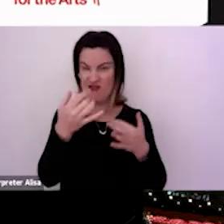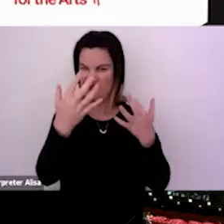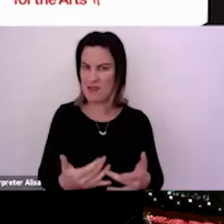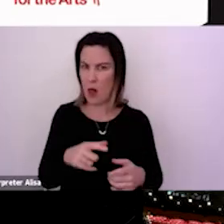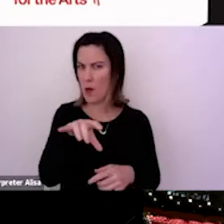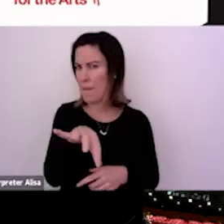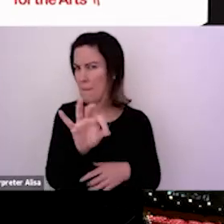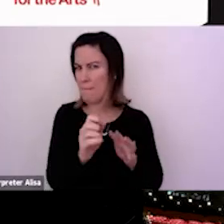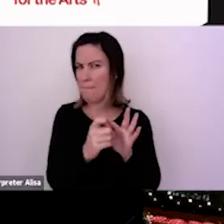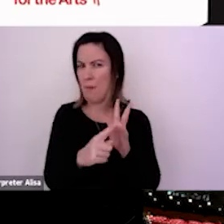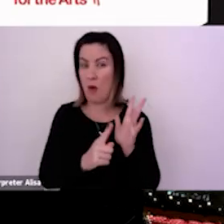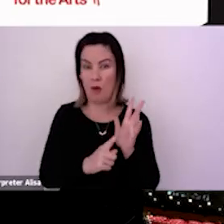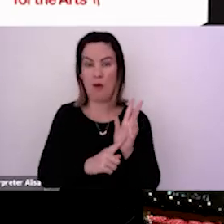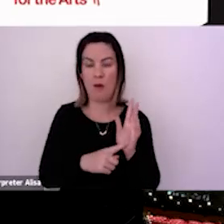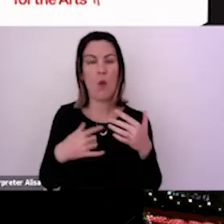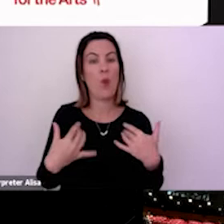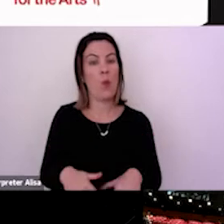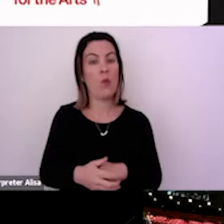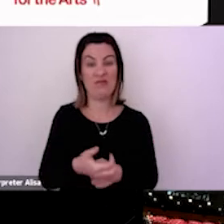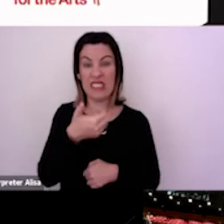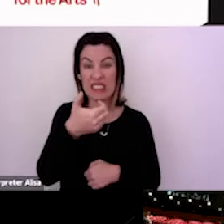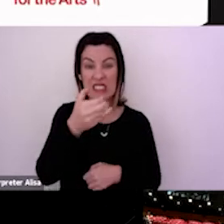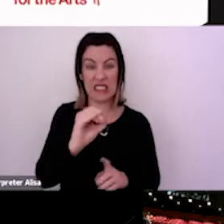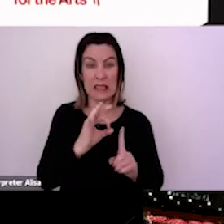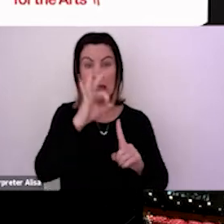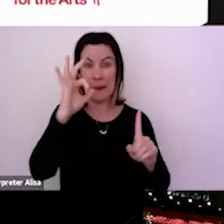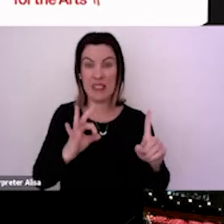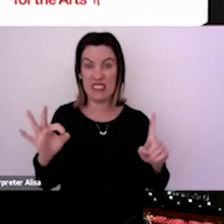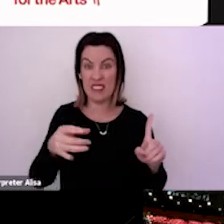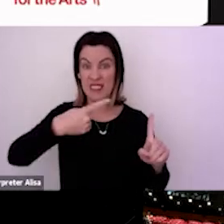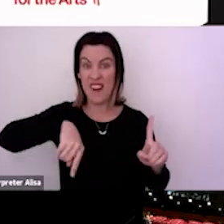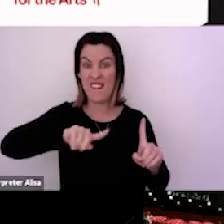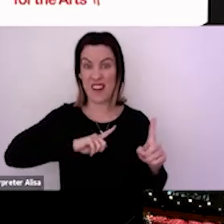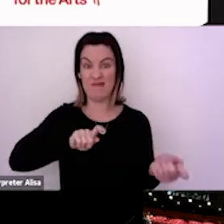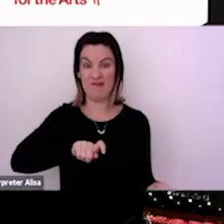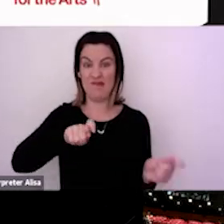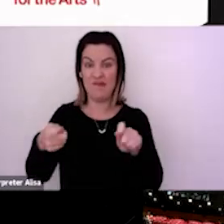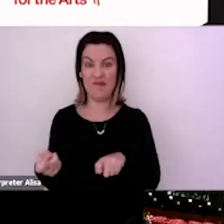Wow, 60% of us are living an area currently locked down.